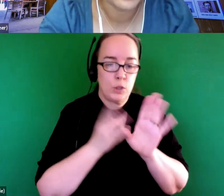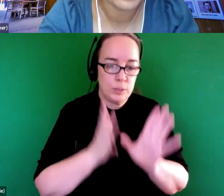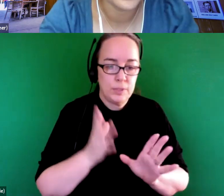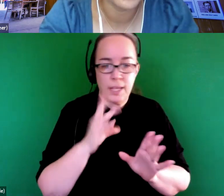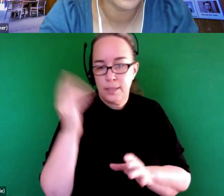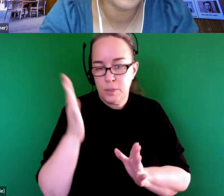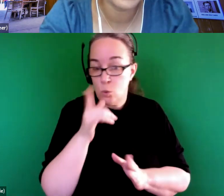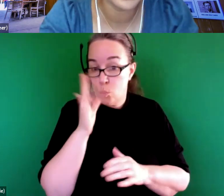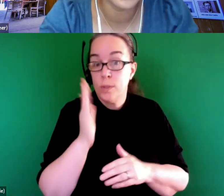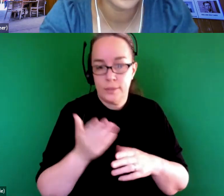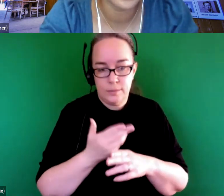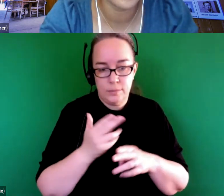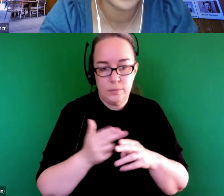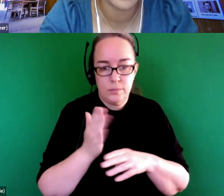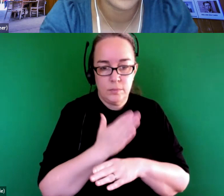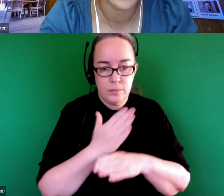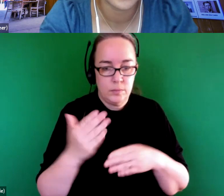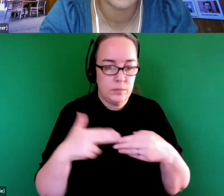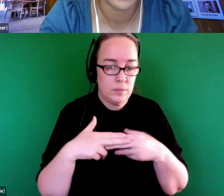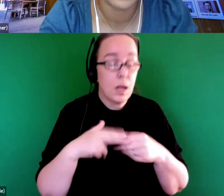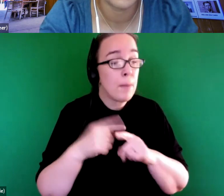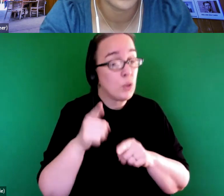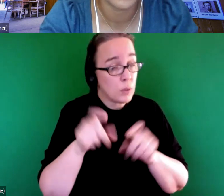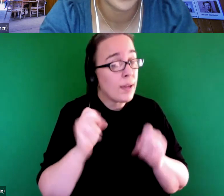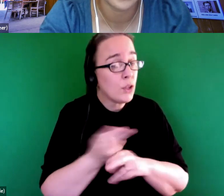Sophia Kim (she, her): However, you will be able to use the Q amp a box, which is at the bottom of your screen.